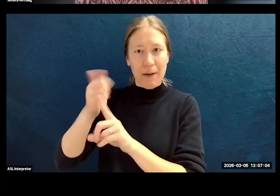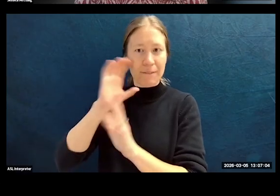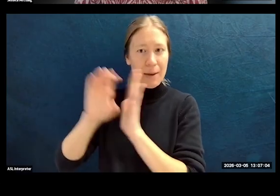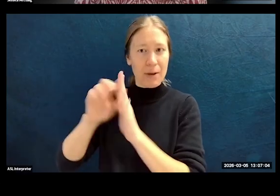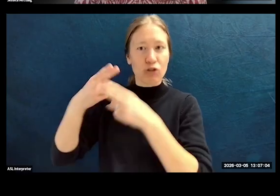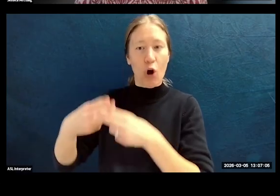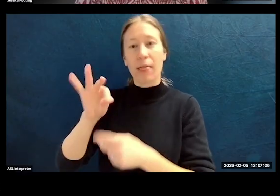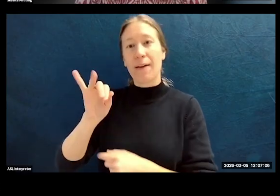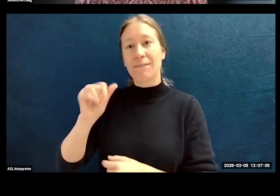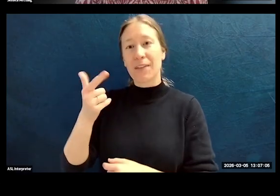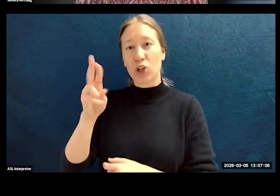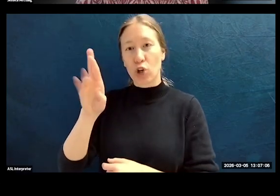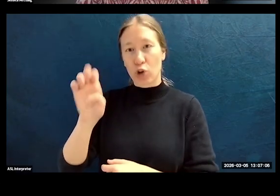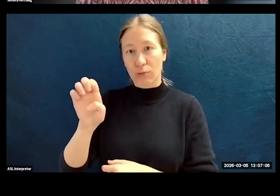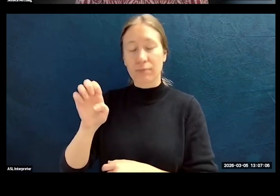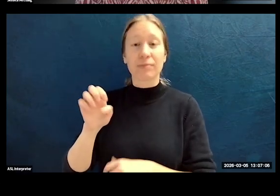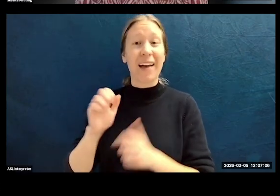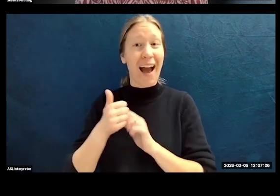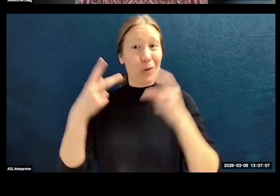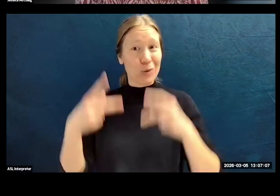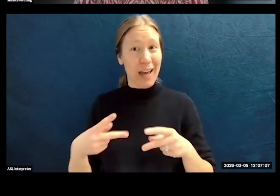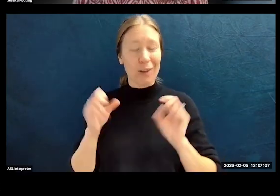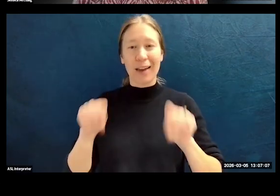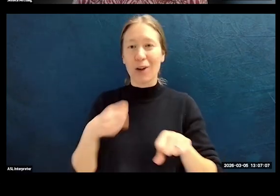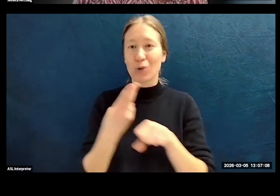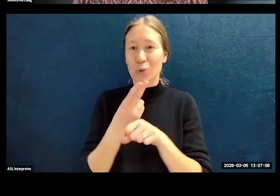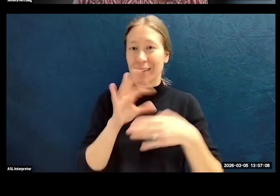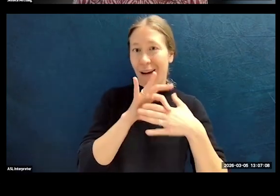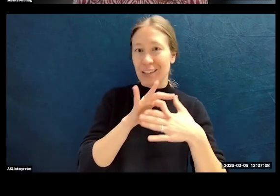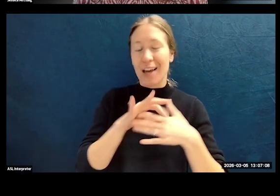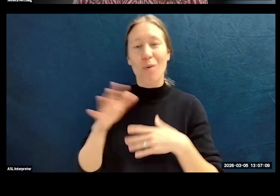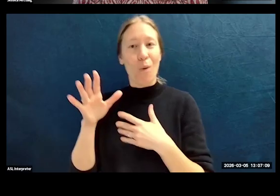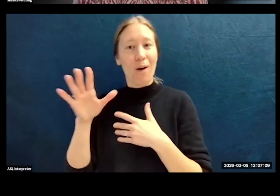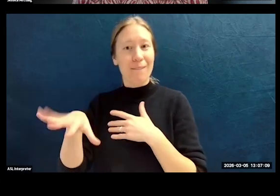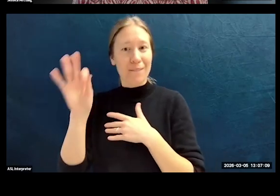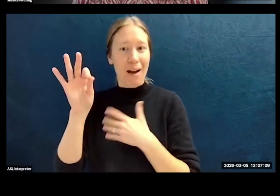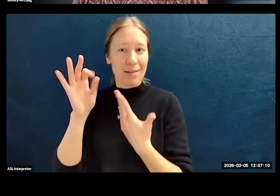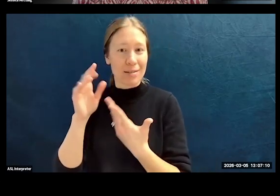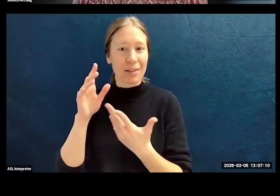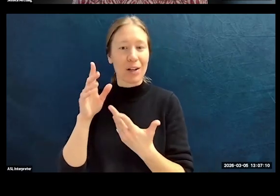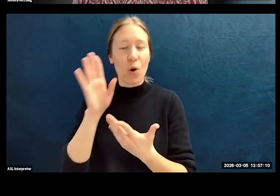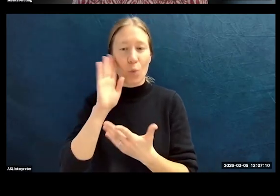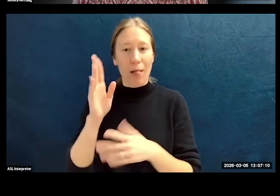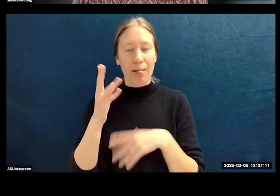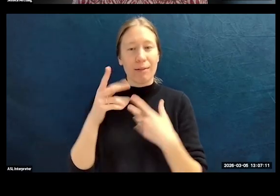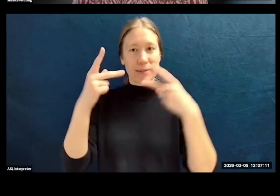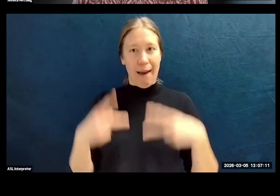You can either use the Content pane or the Find feature to select the image content and tag it. When manually tagging images,